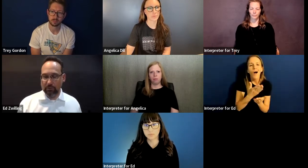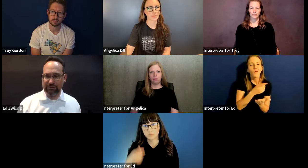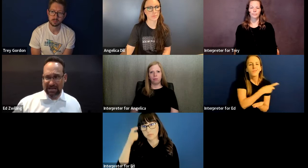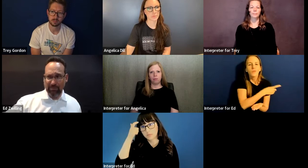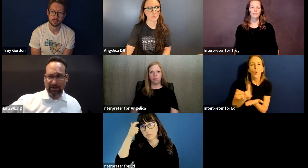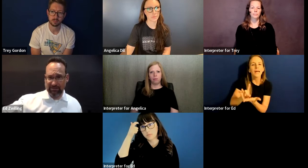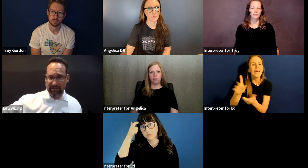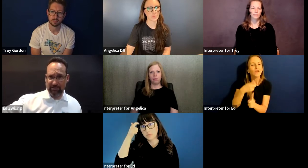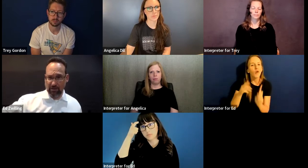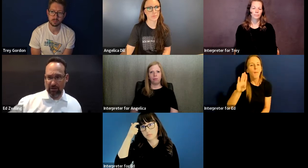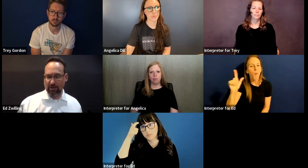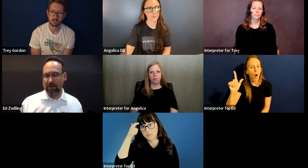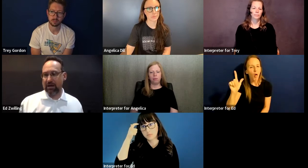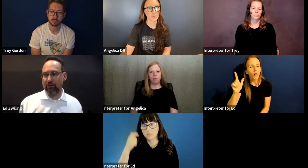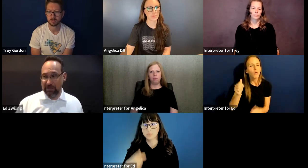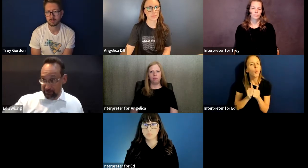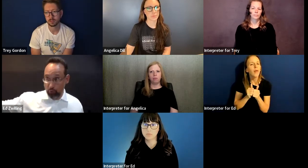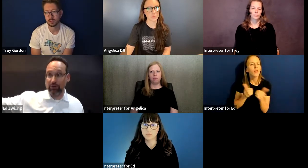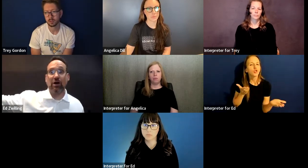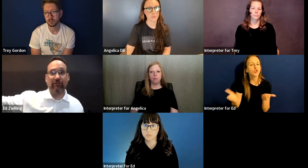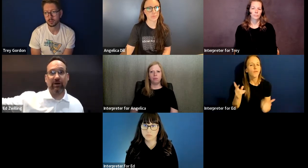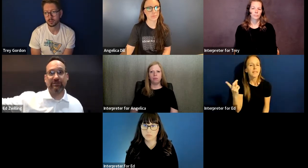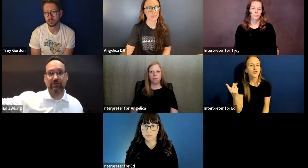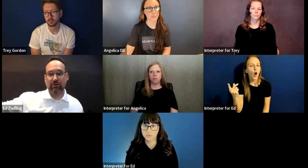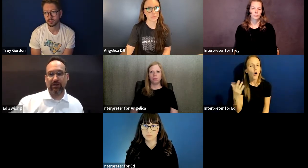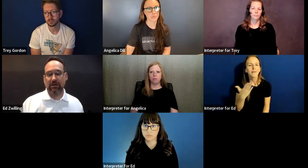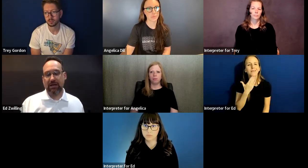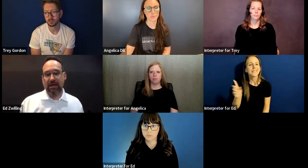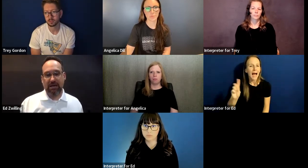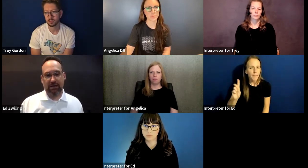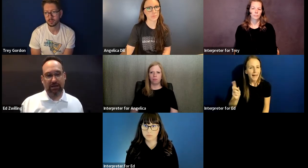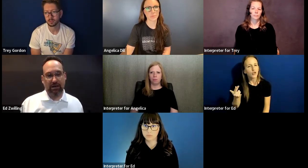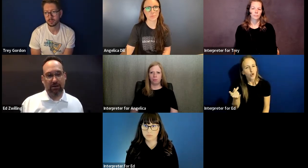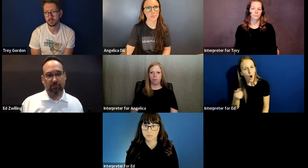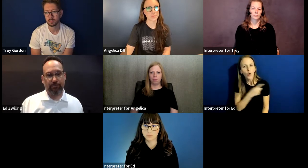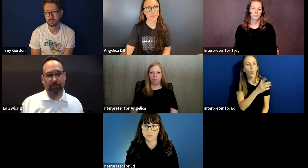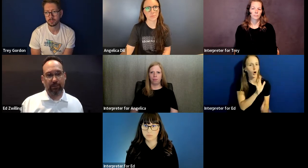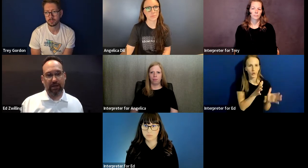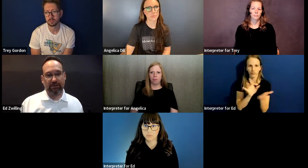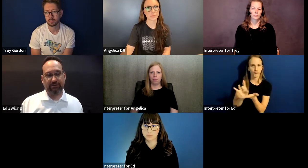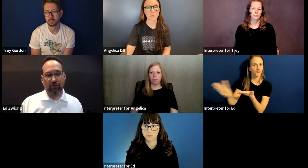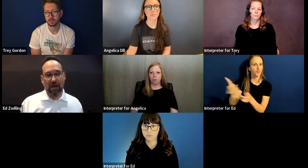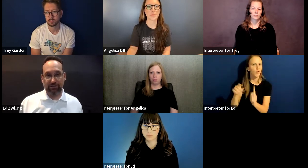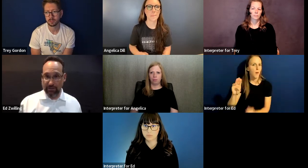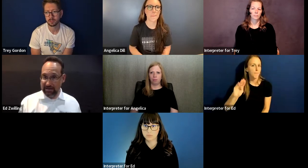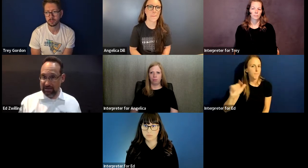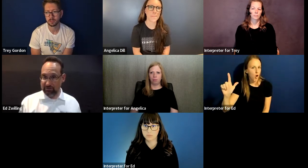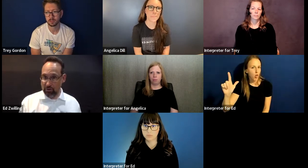is a diabetic scent dog escorted off by the security and um and so i took that case on